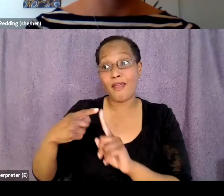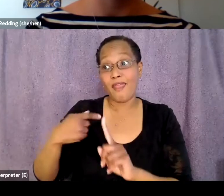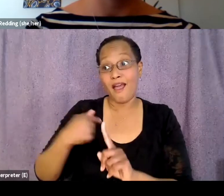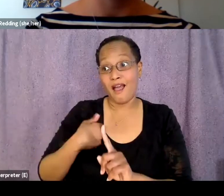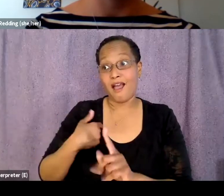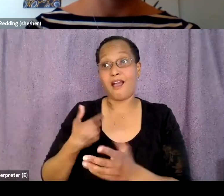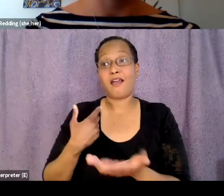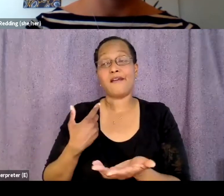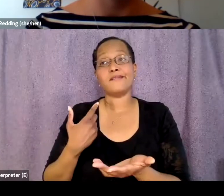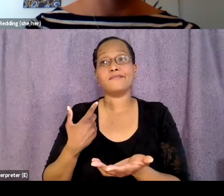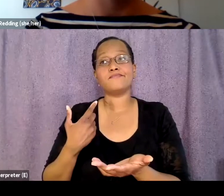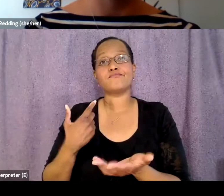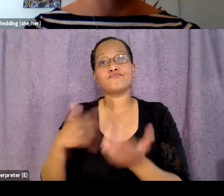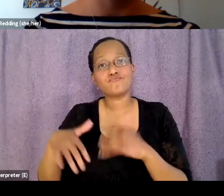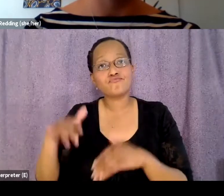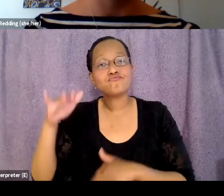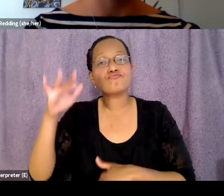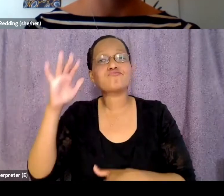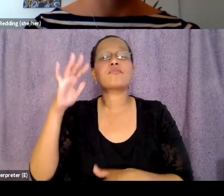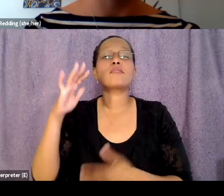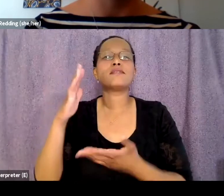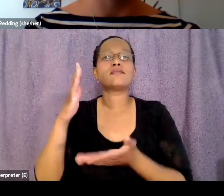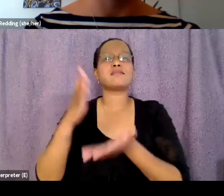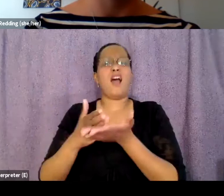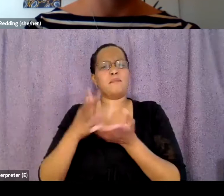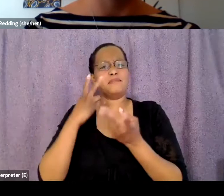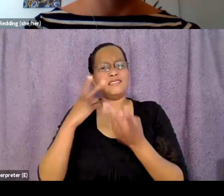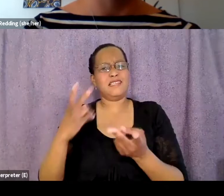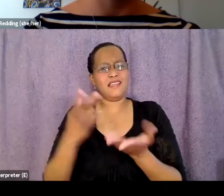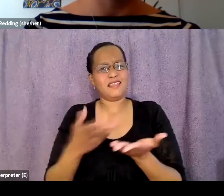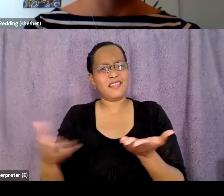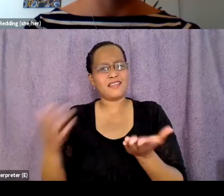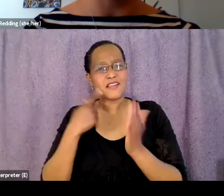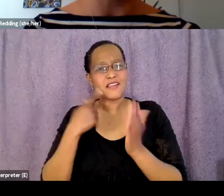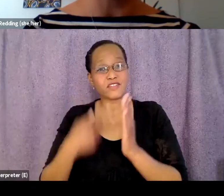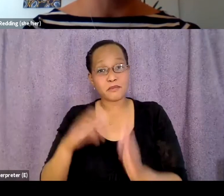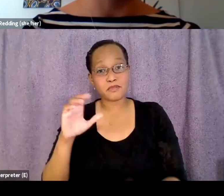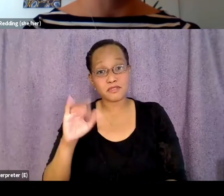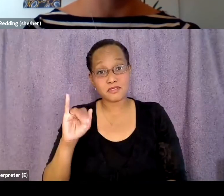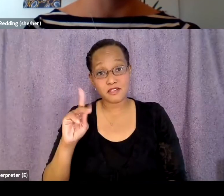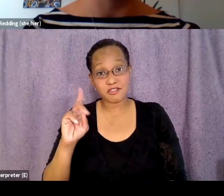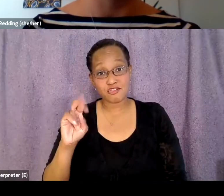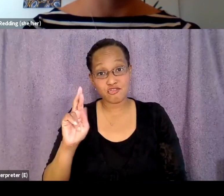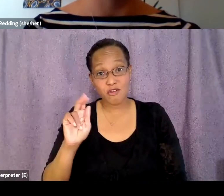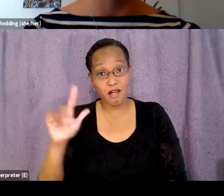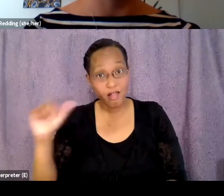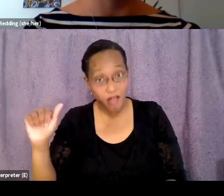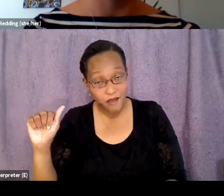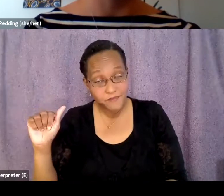Keah Brown: We stopped seeing you know things like Brandy's Cinderella and we hit the early